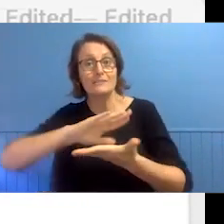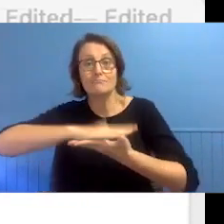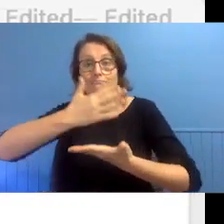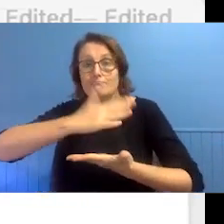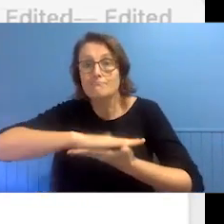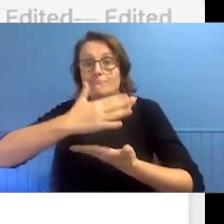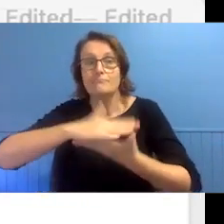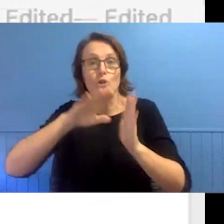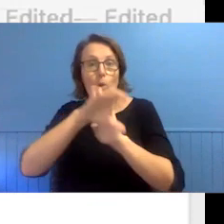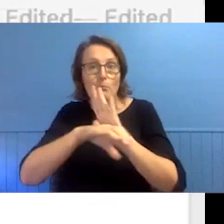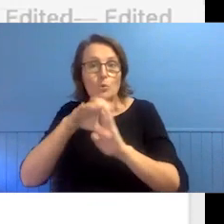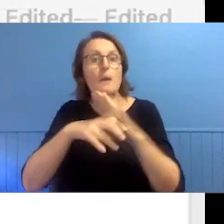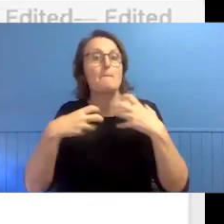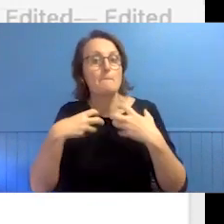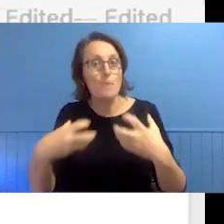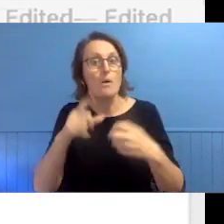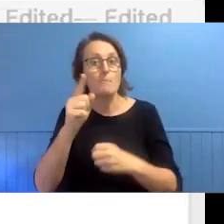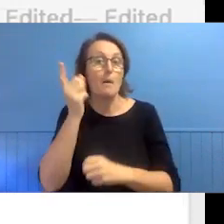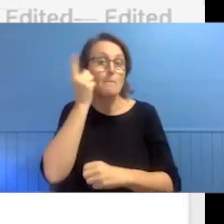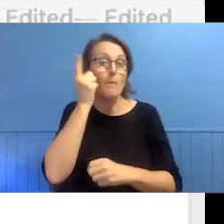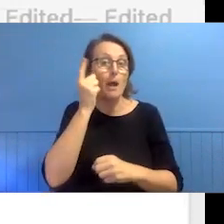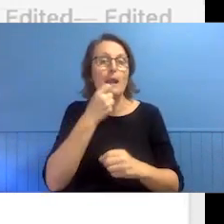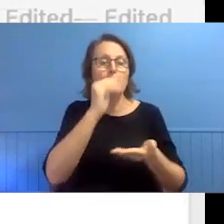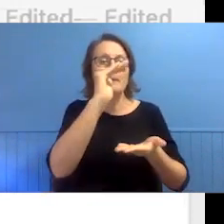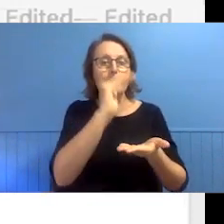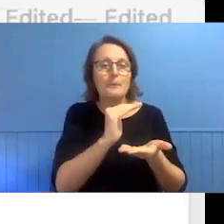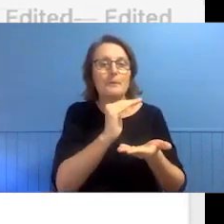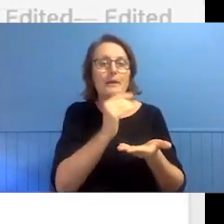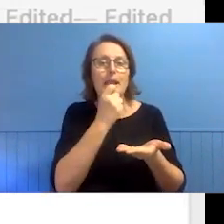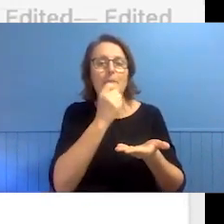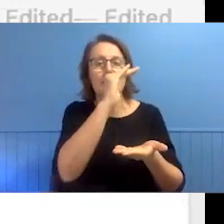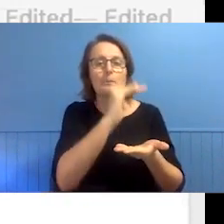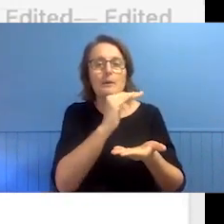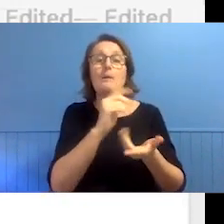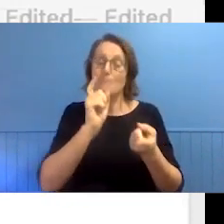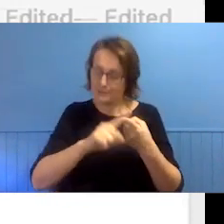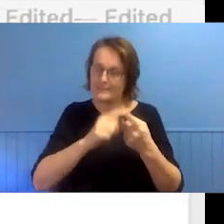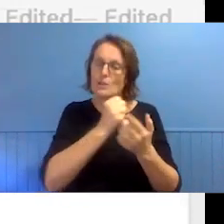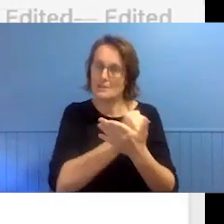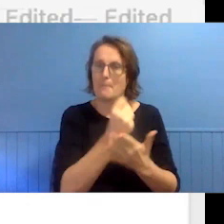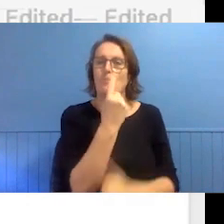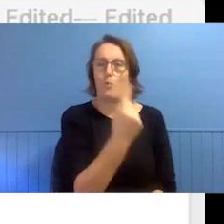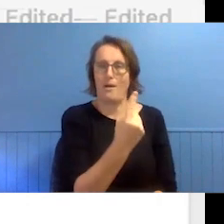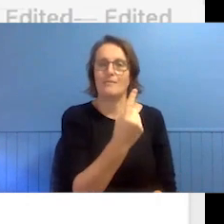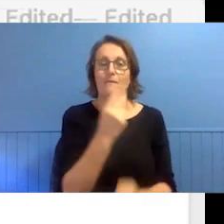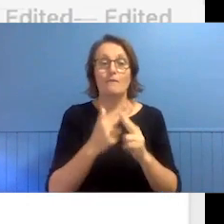has dropped off but it's still the number one device people are using when they're going online these days. That's kind of interesting to